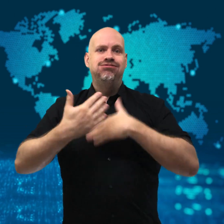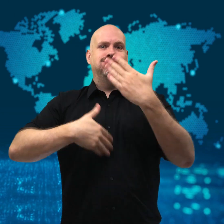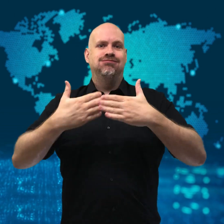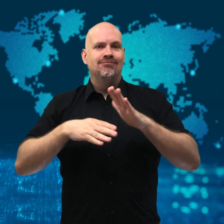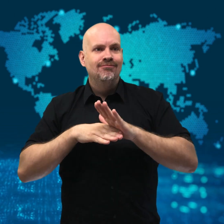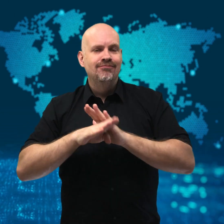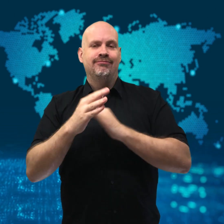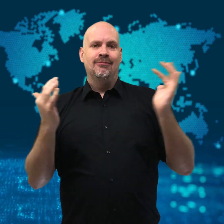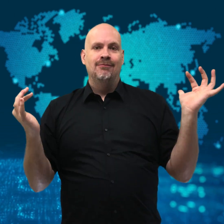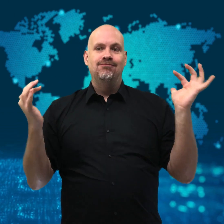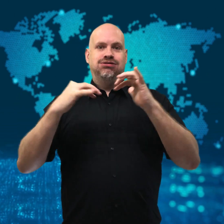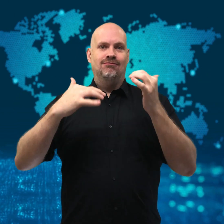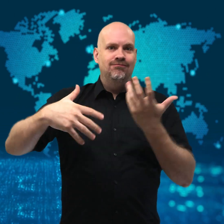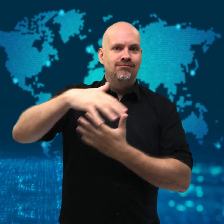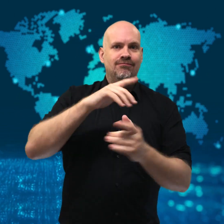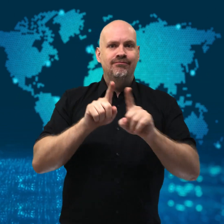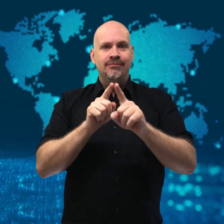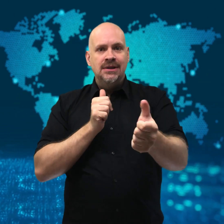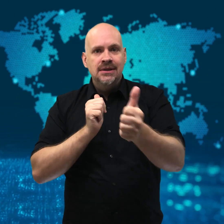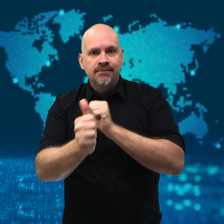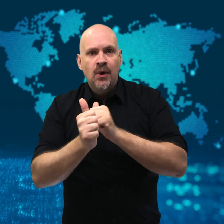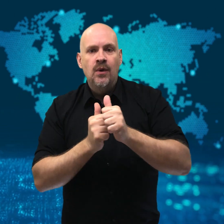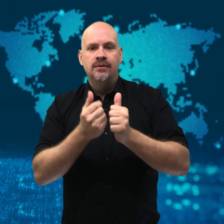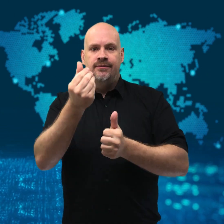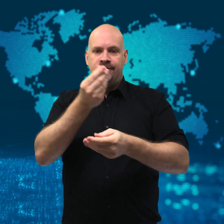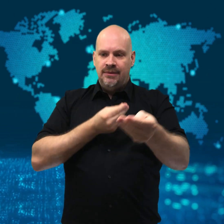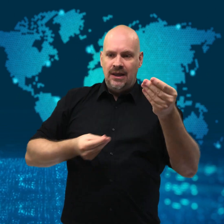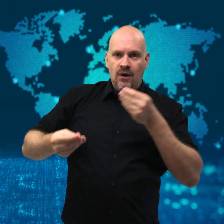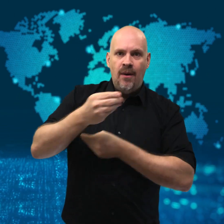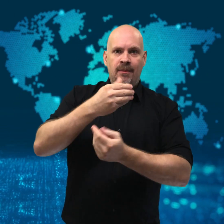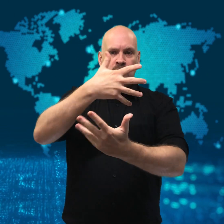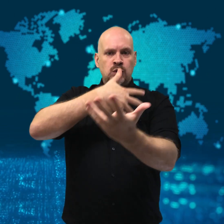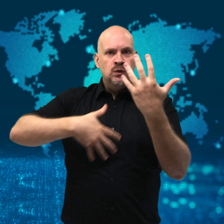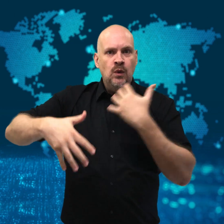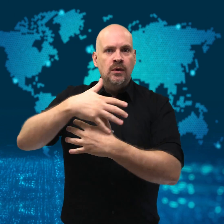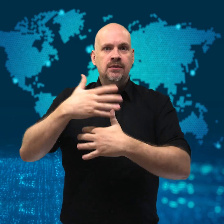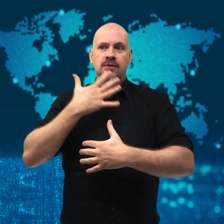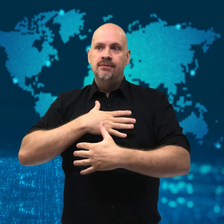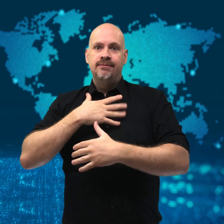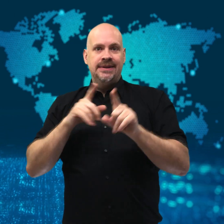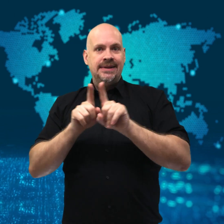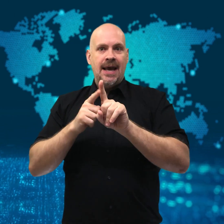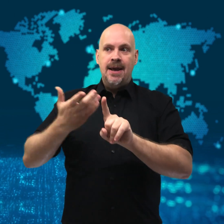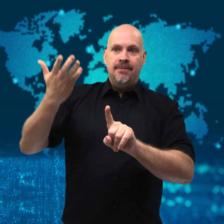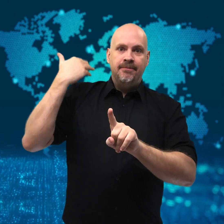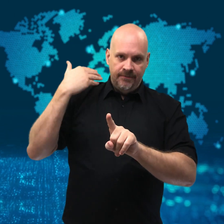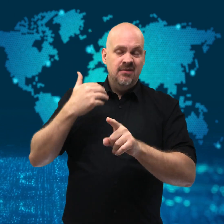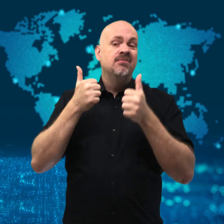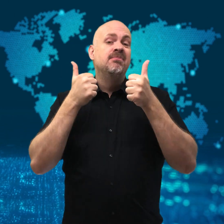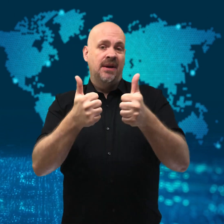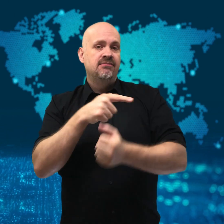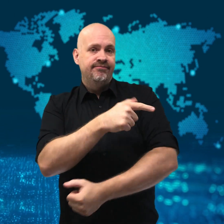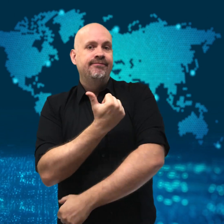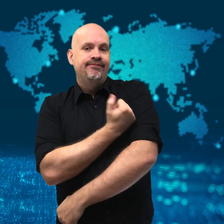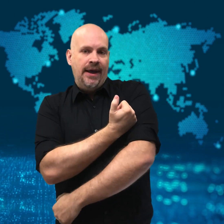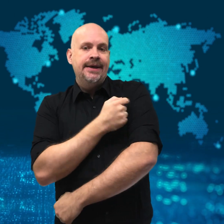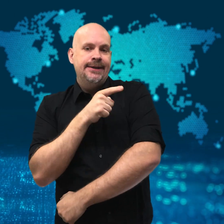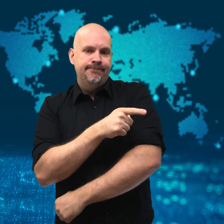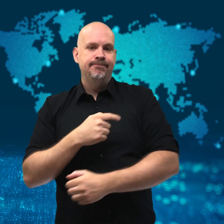A breath test that has been designed to detect the virus in